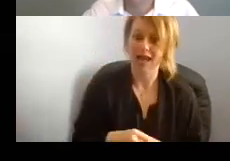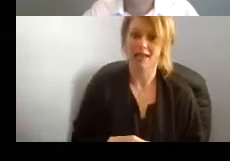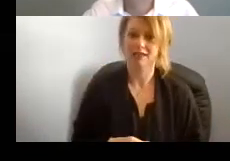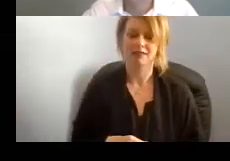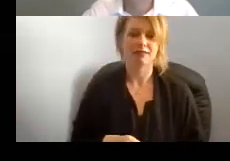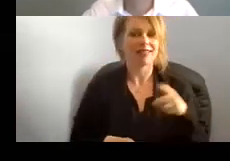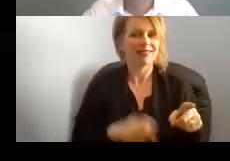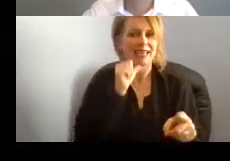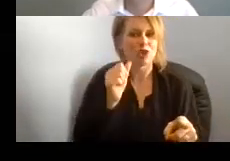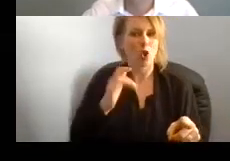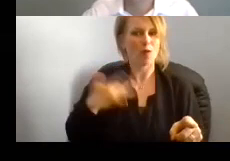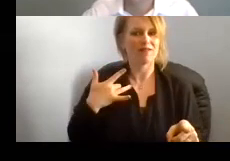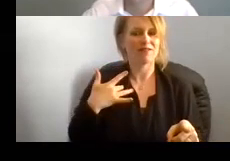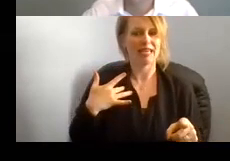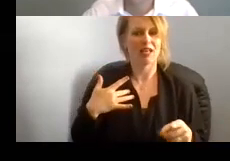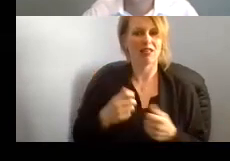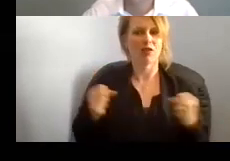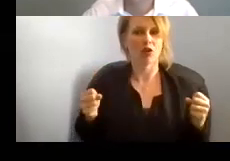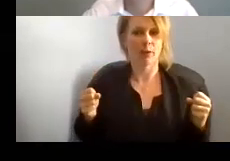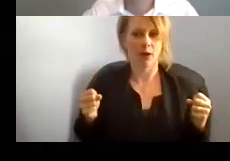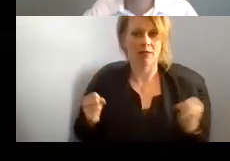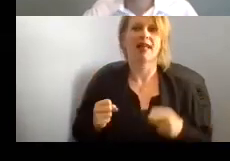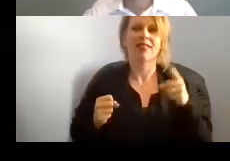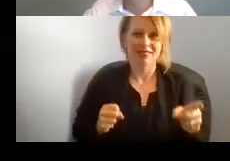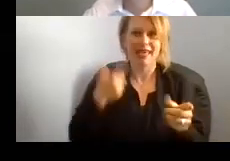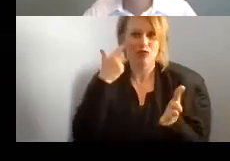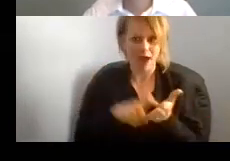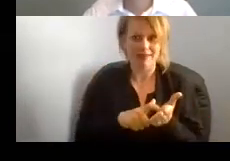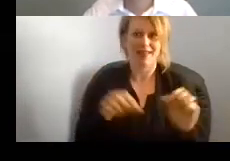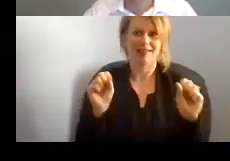These are kids who recognize that mortality and need to challenge that.